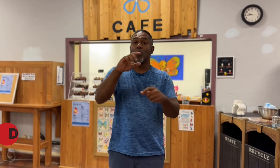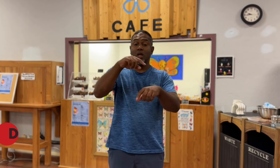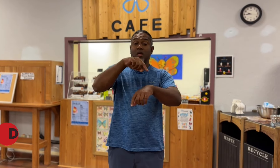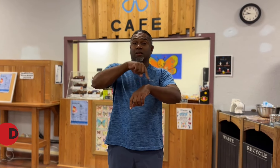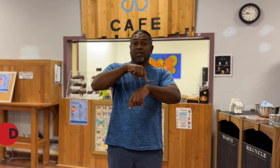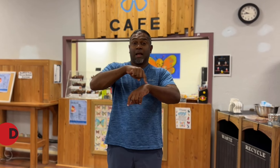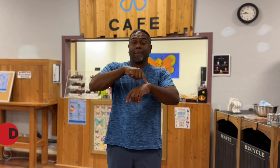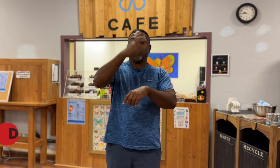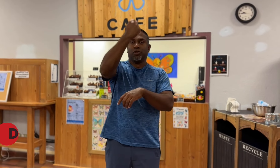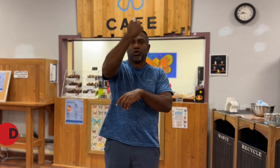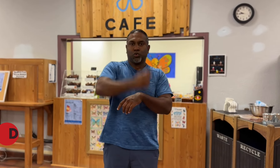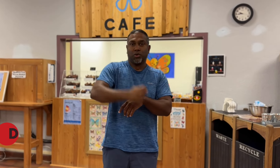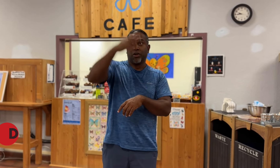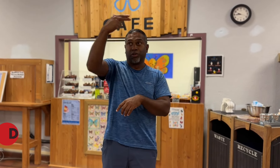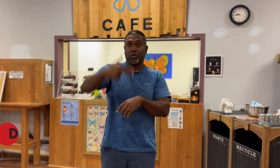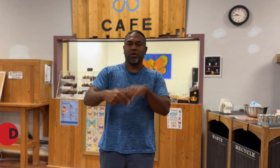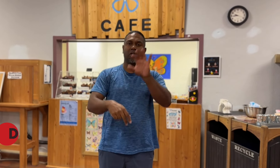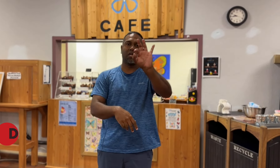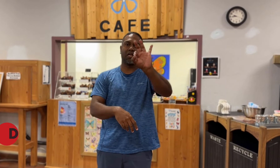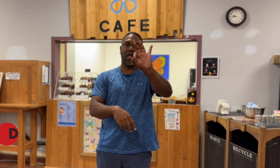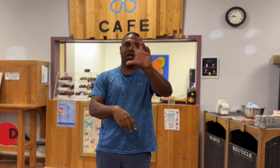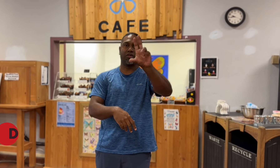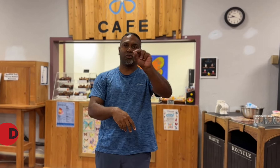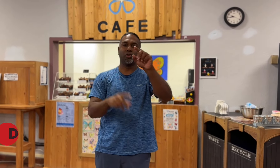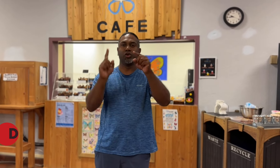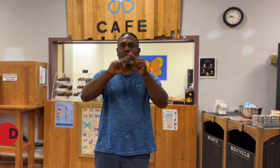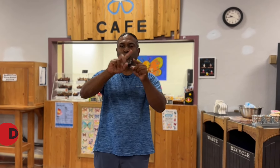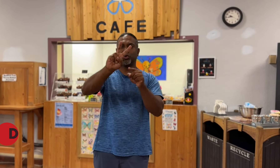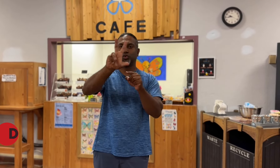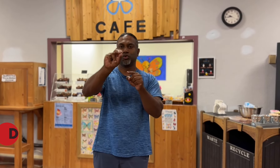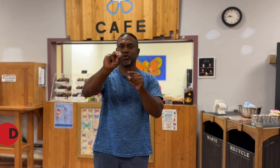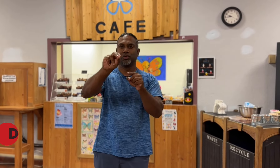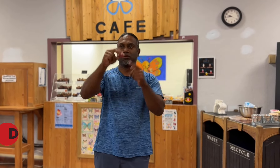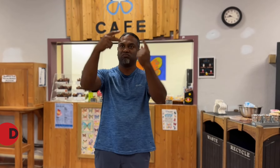Tuesdays and Thursdays from 9.30am to 2.30pm every week.